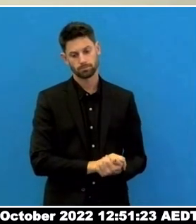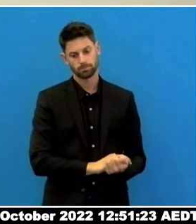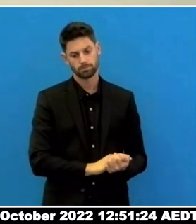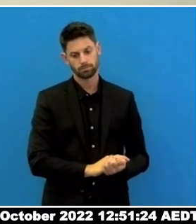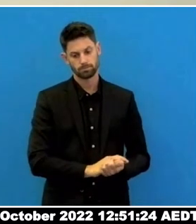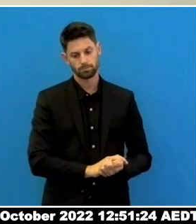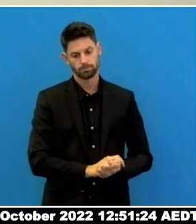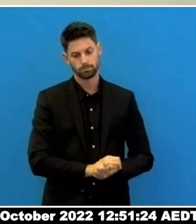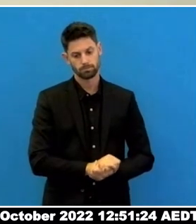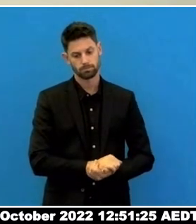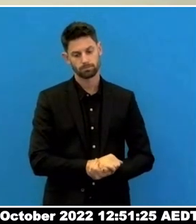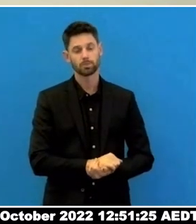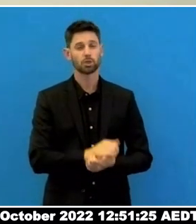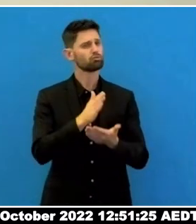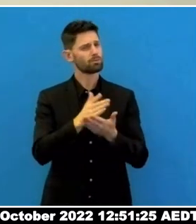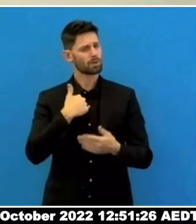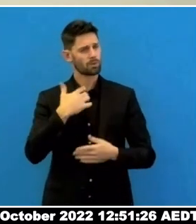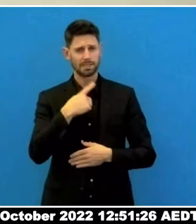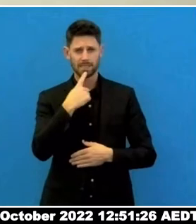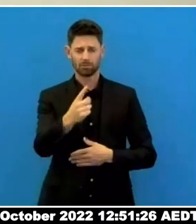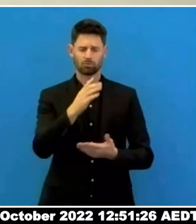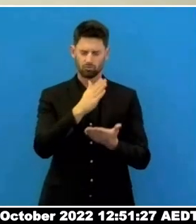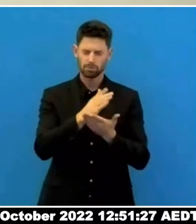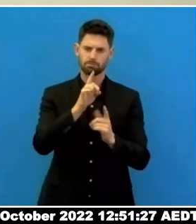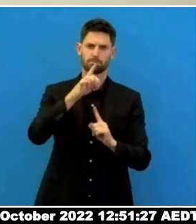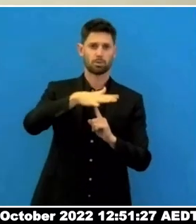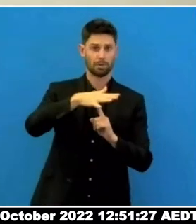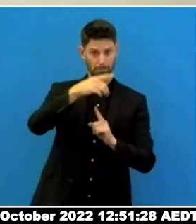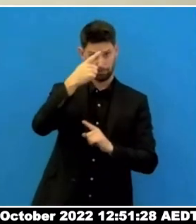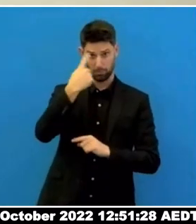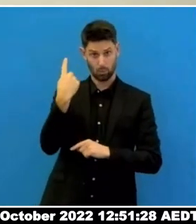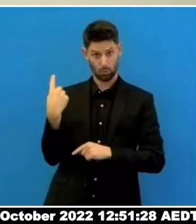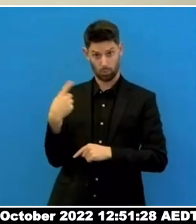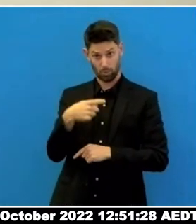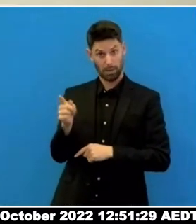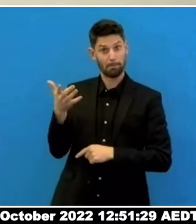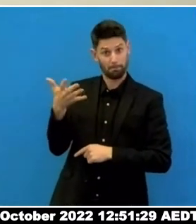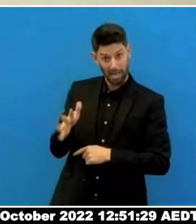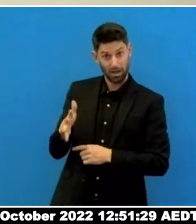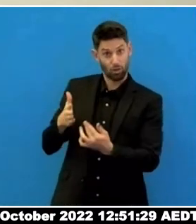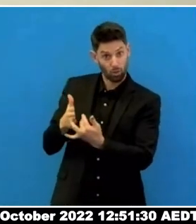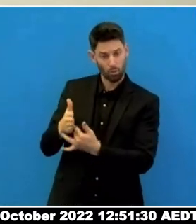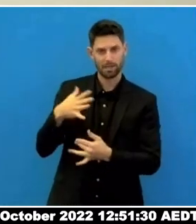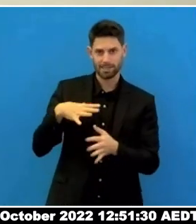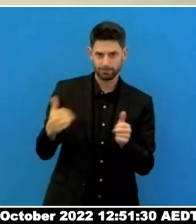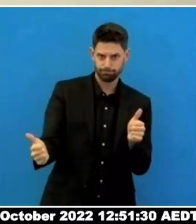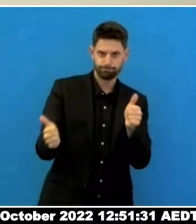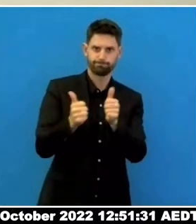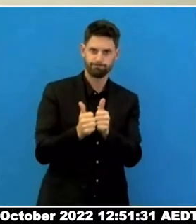is co designing with people from lived experience. So, with training and support, people drawn from refugee